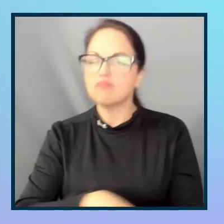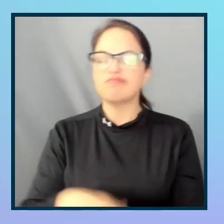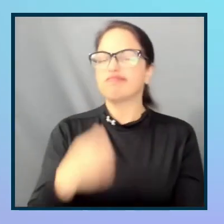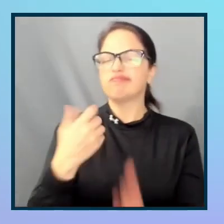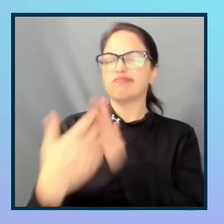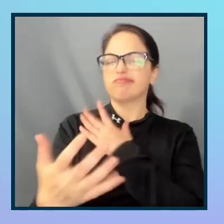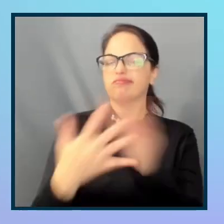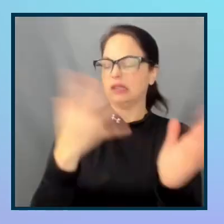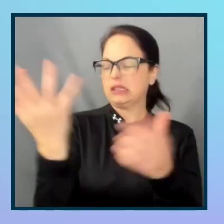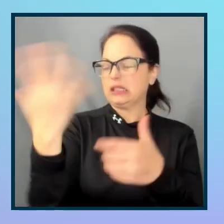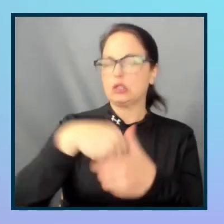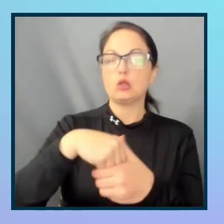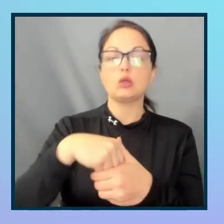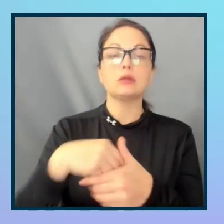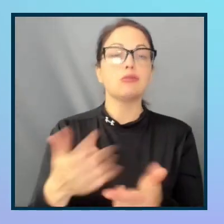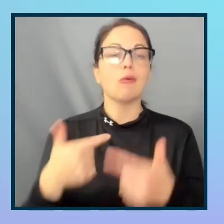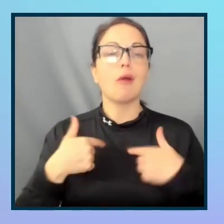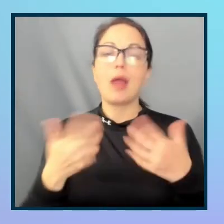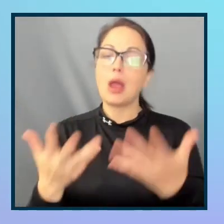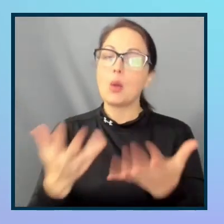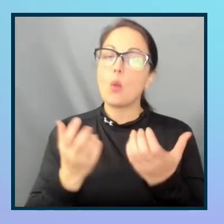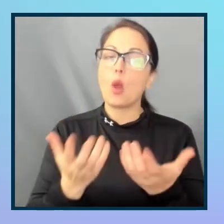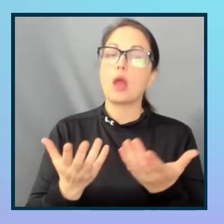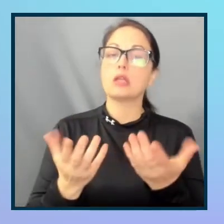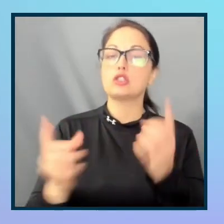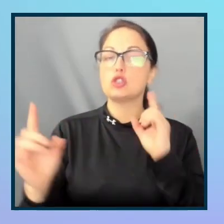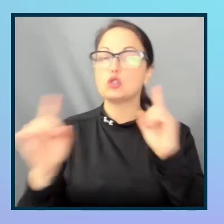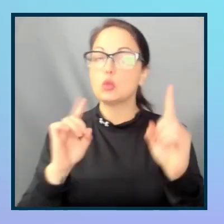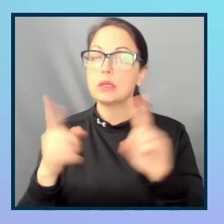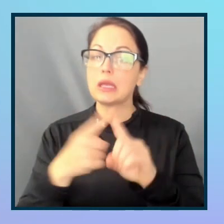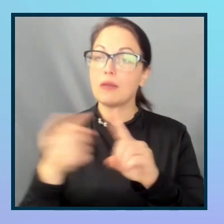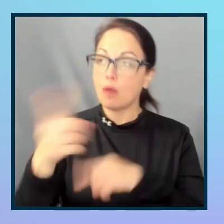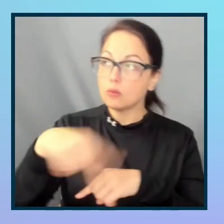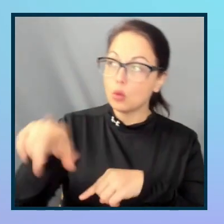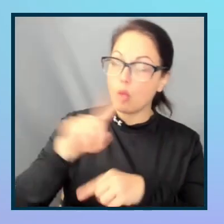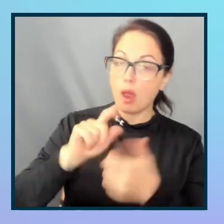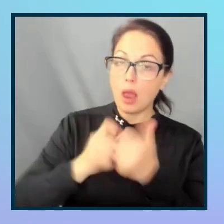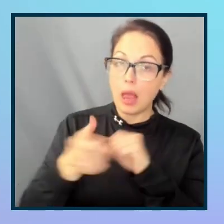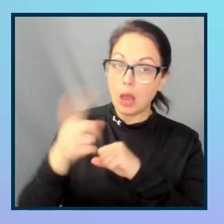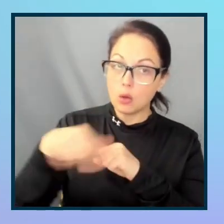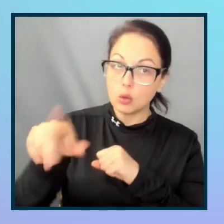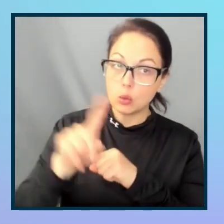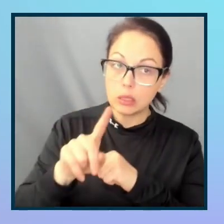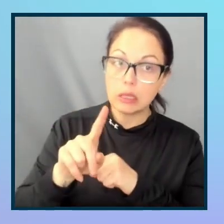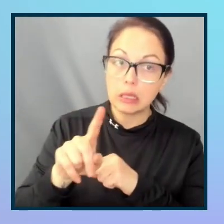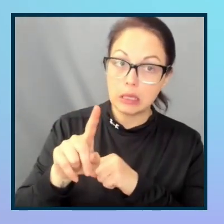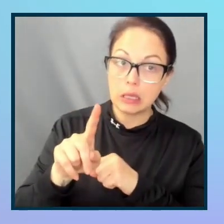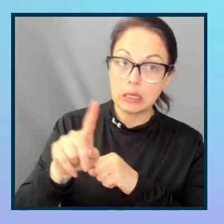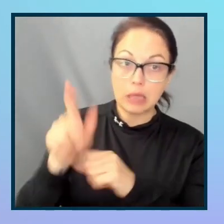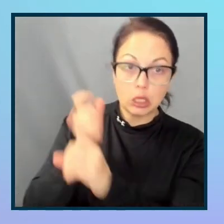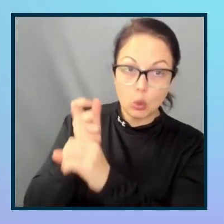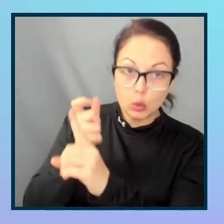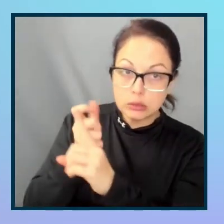And so I'd like to hear from all of you how you think you yourself are trying to incorporate that